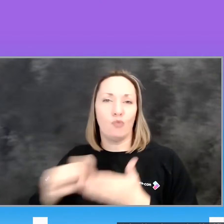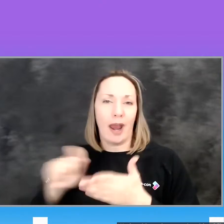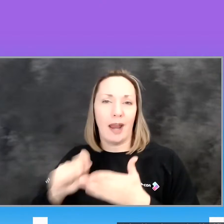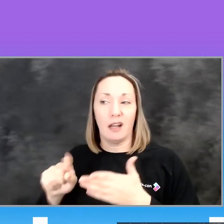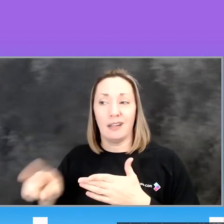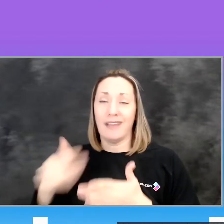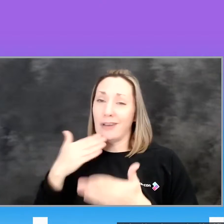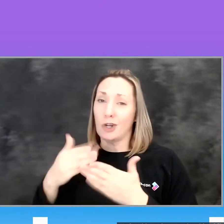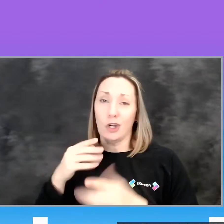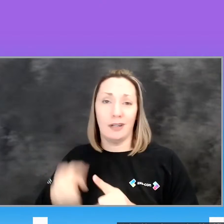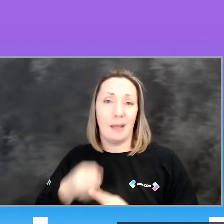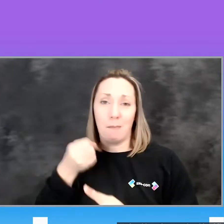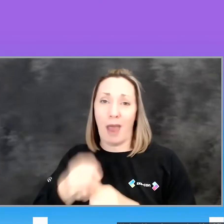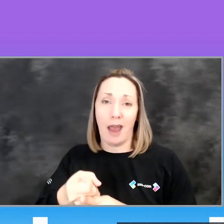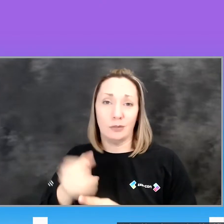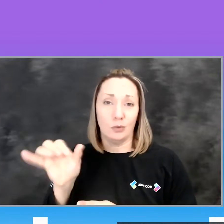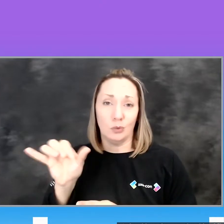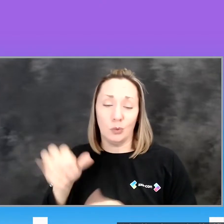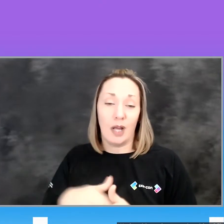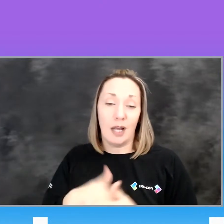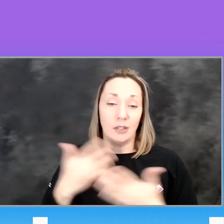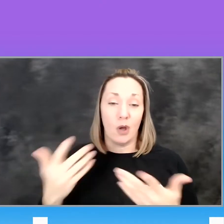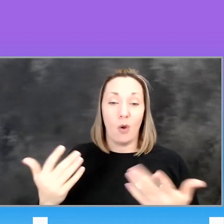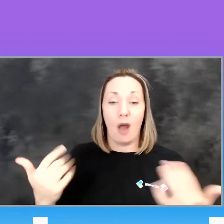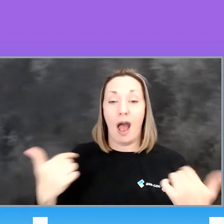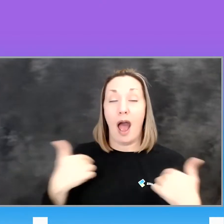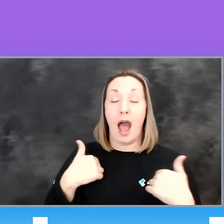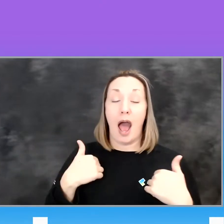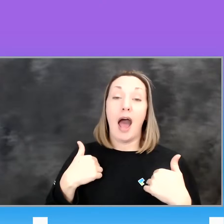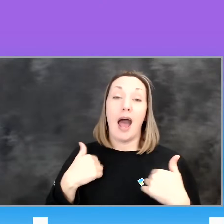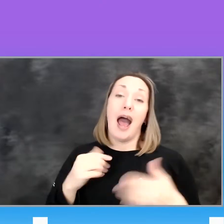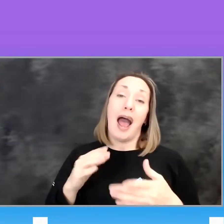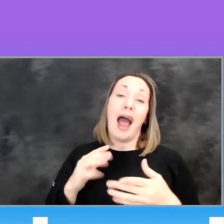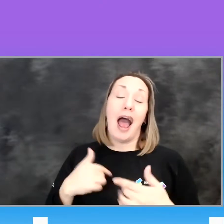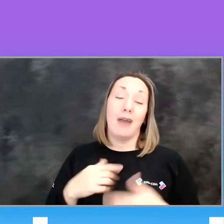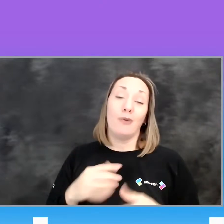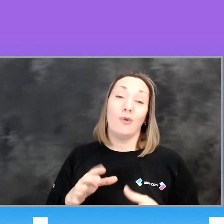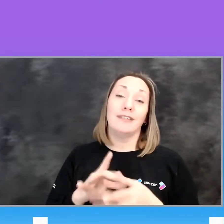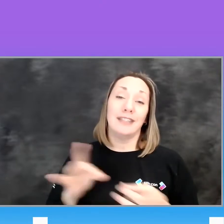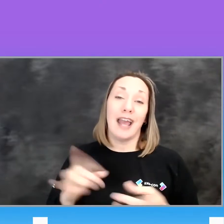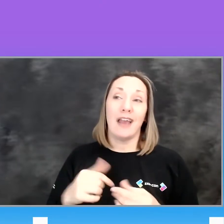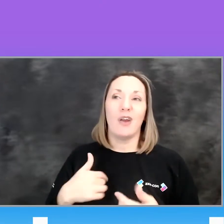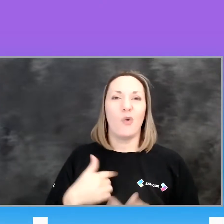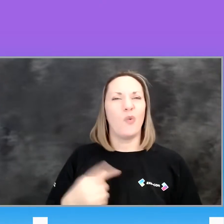impact. So I, I will say that we